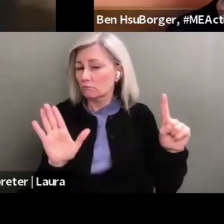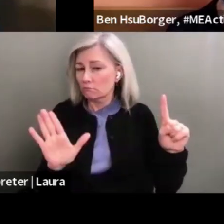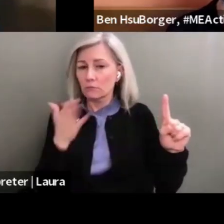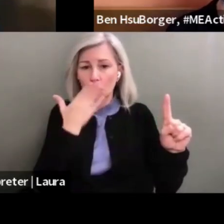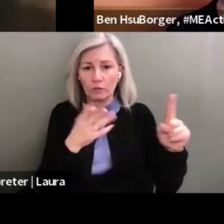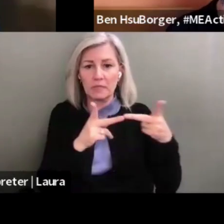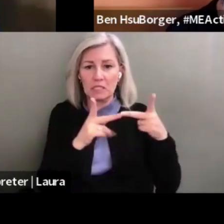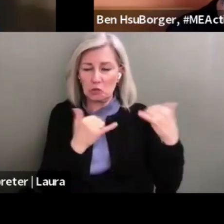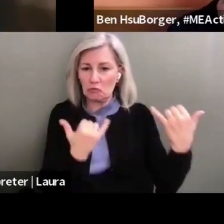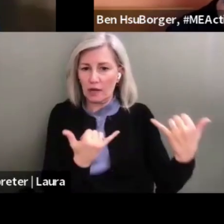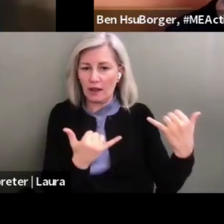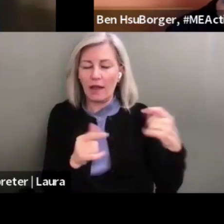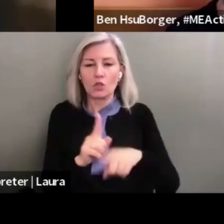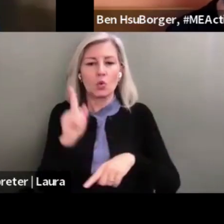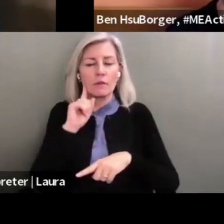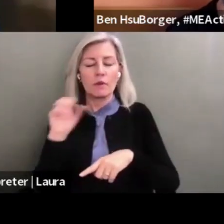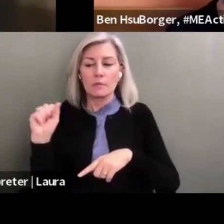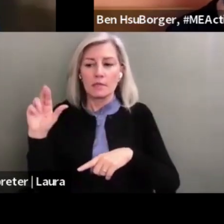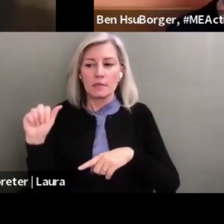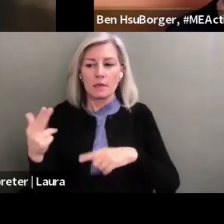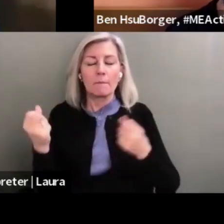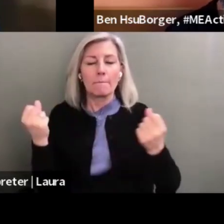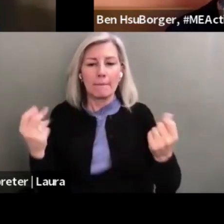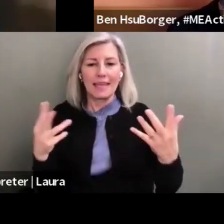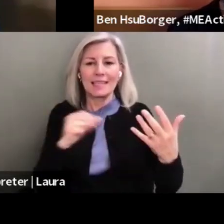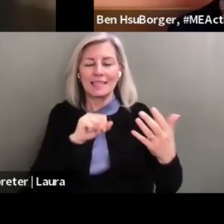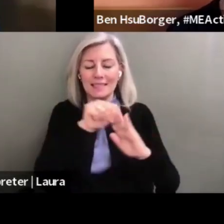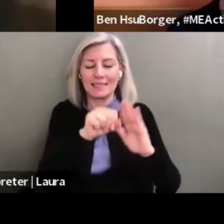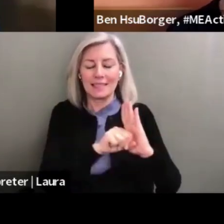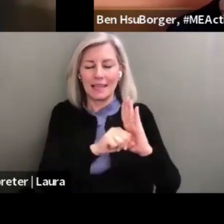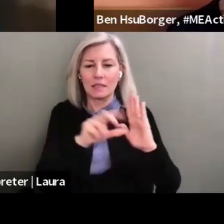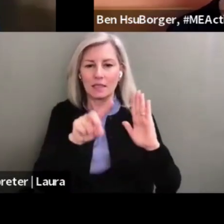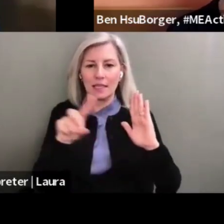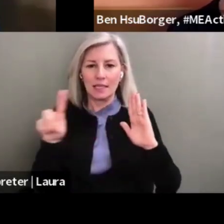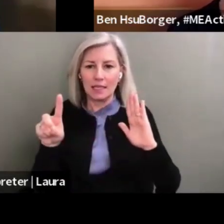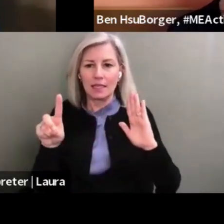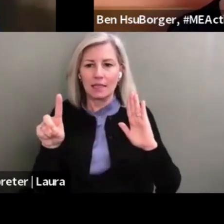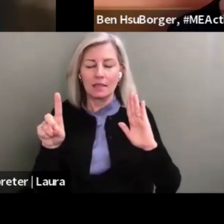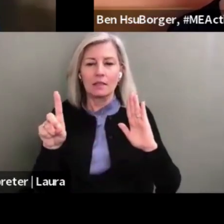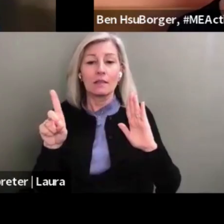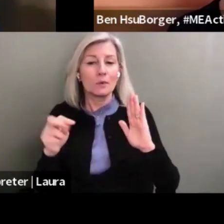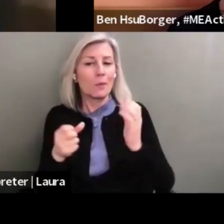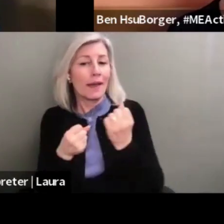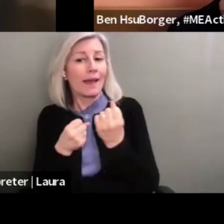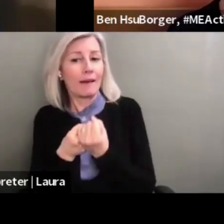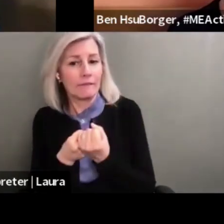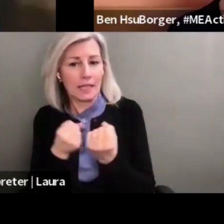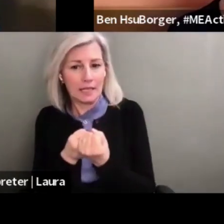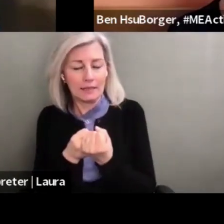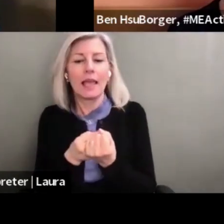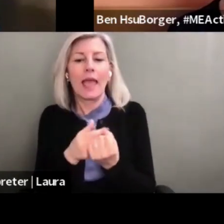We are concerned but we are in a good position. As you heard from Sarah, many of the state